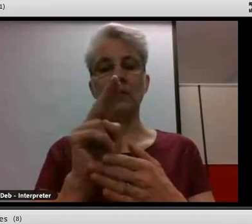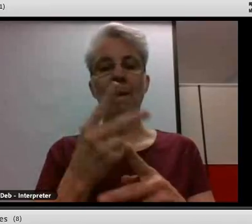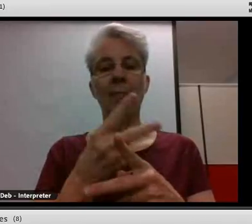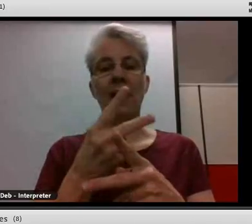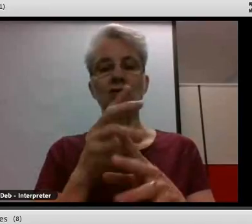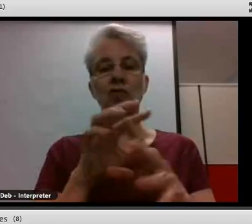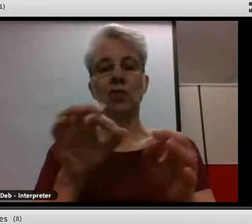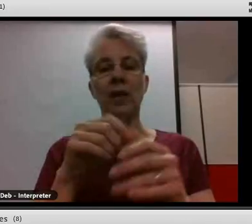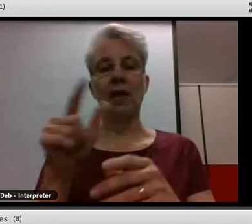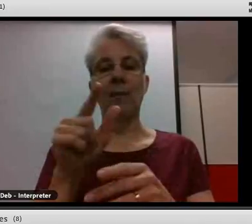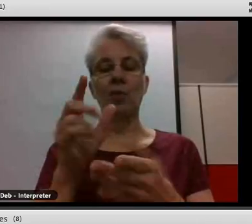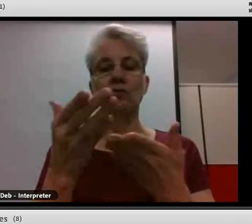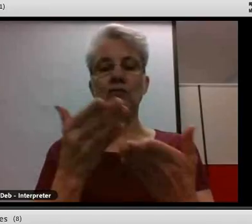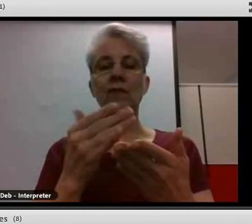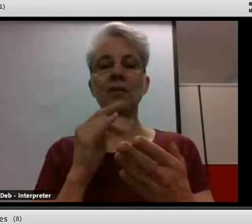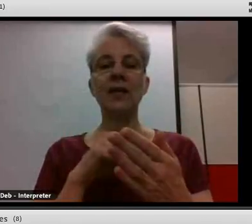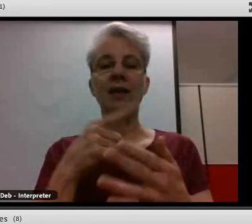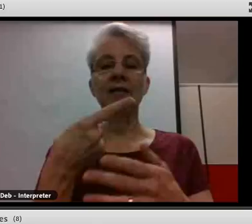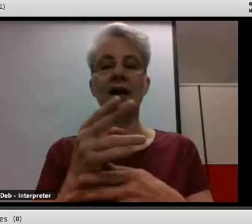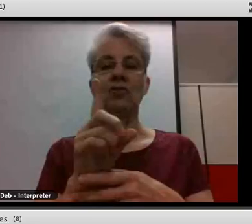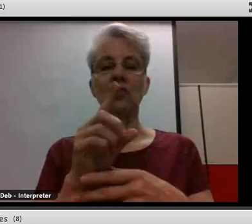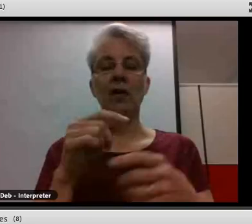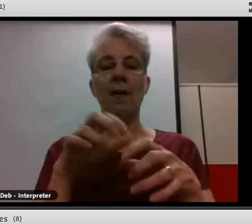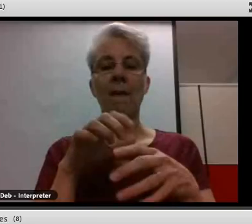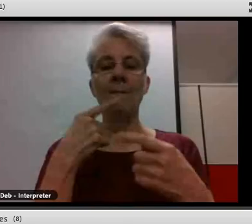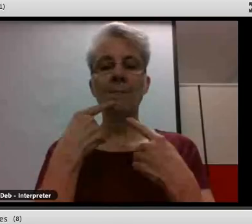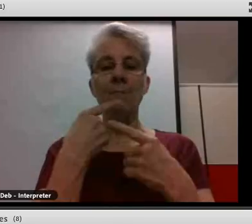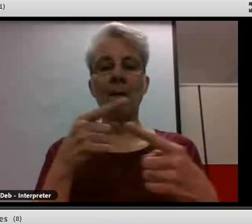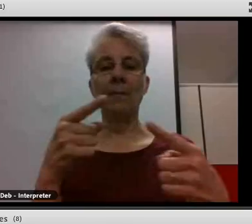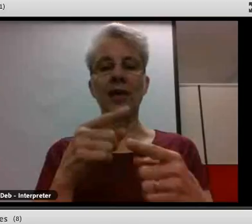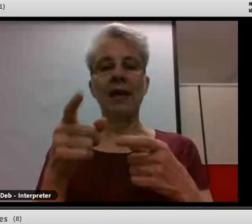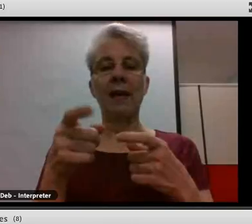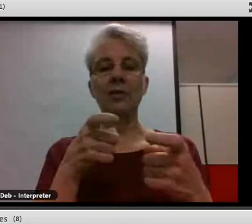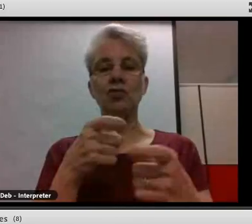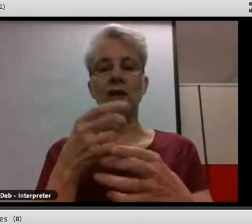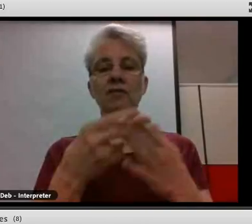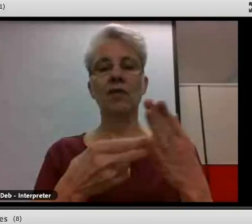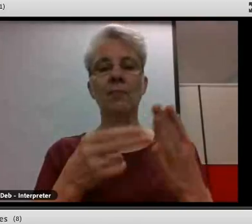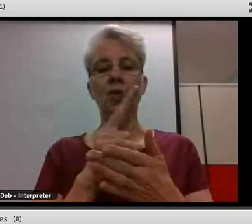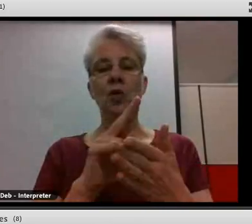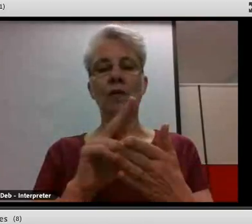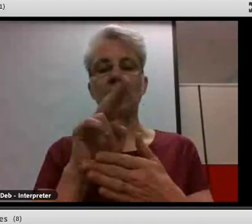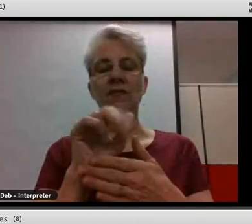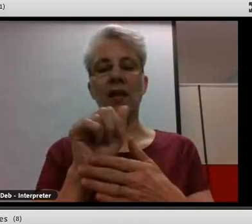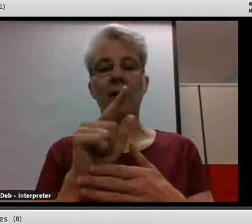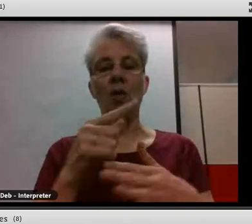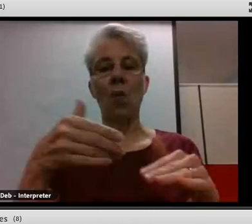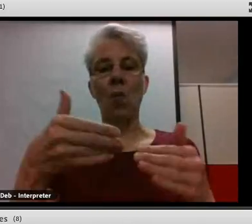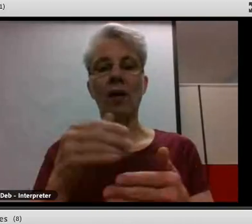and has over 22 years of experience in academic and special libraries.